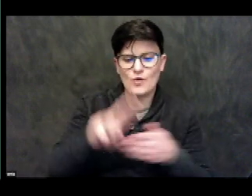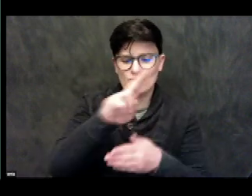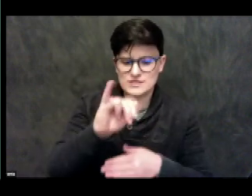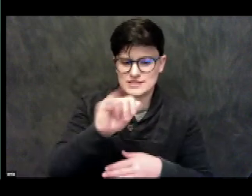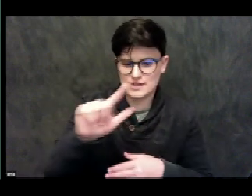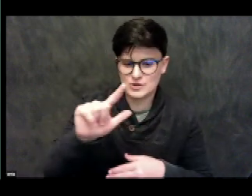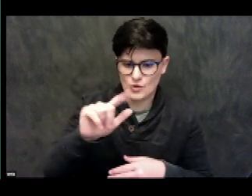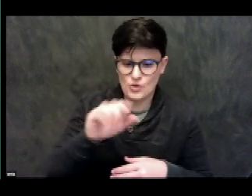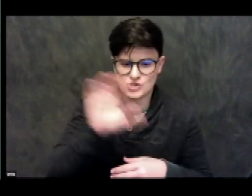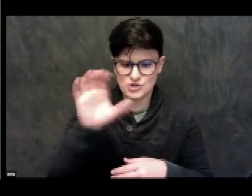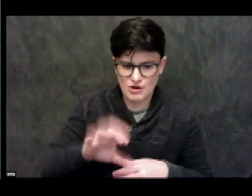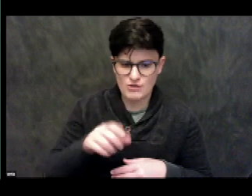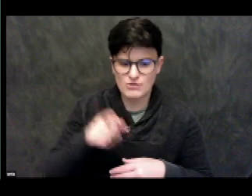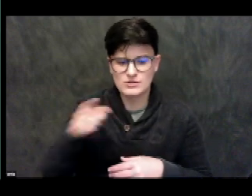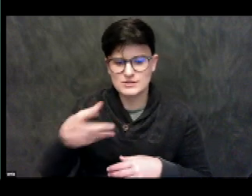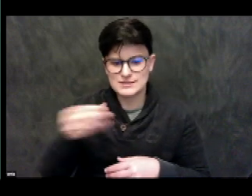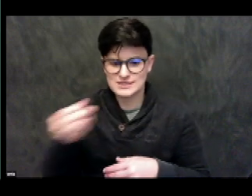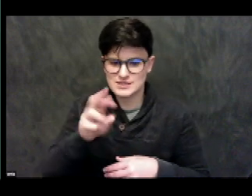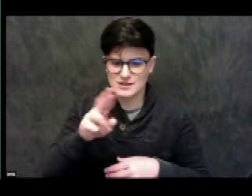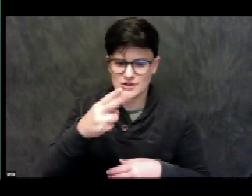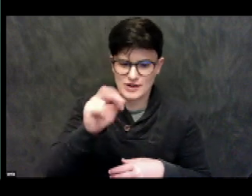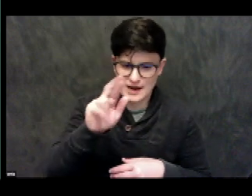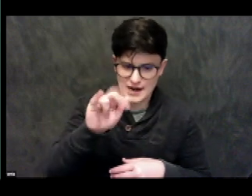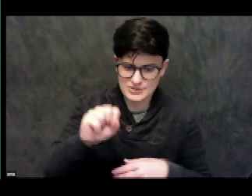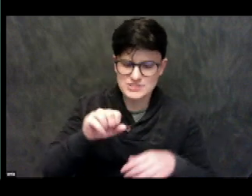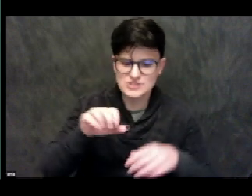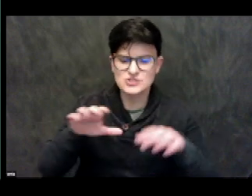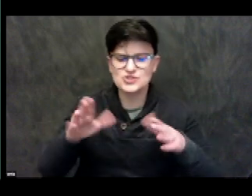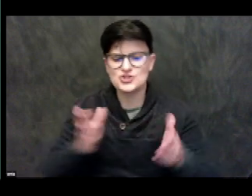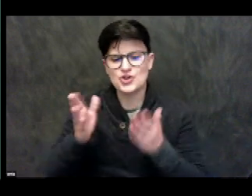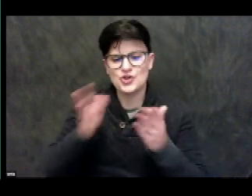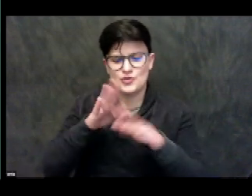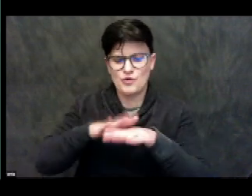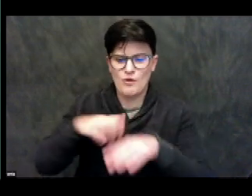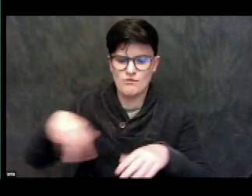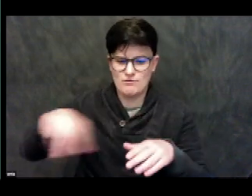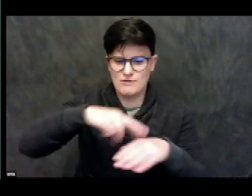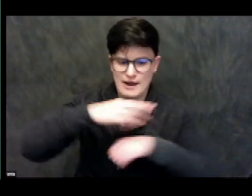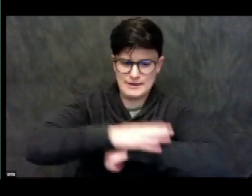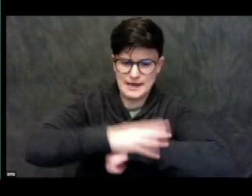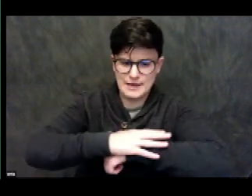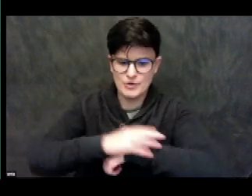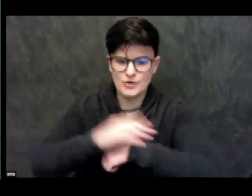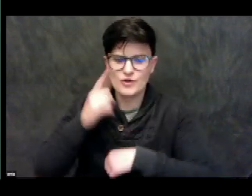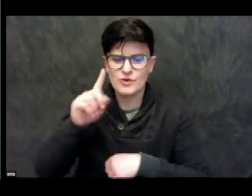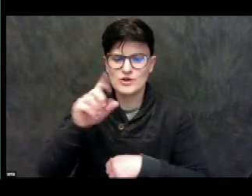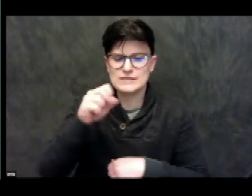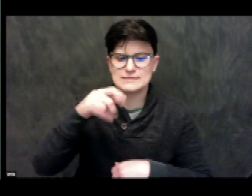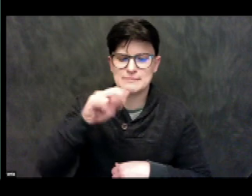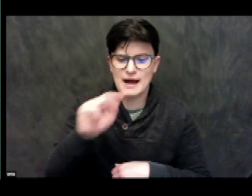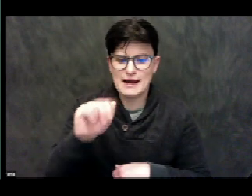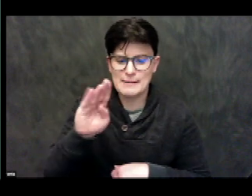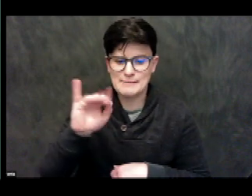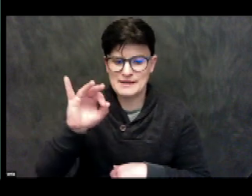the Spina Association of Greater New England and discussed pregnancy and fertility concerns in 2021.